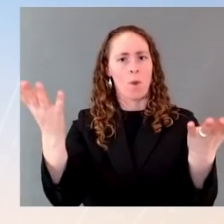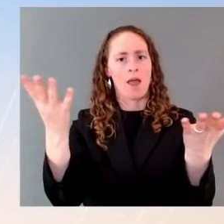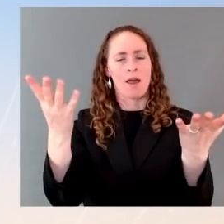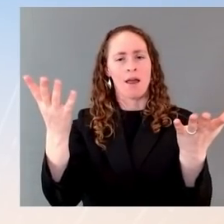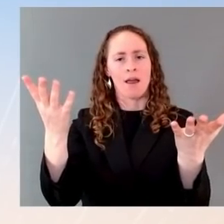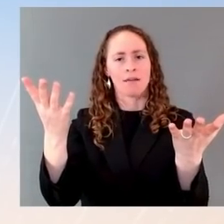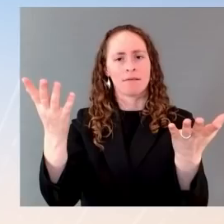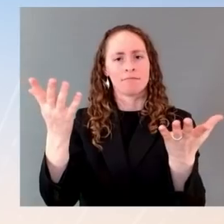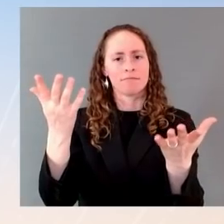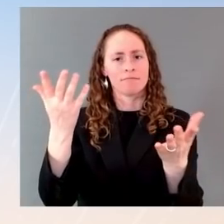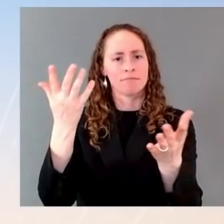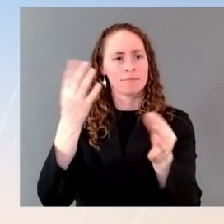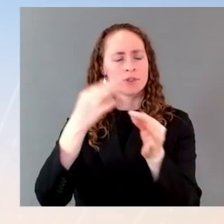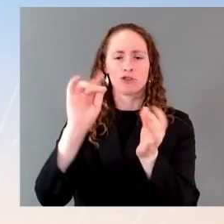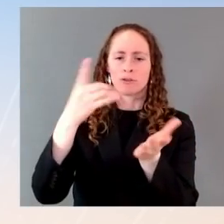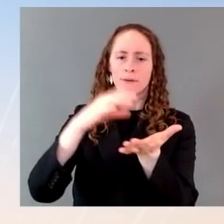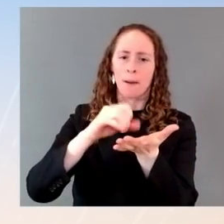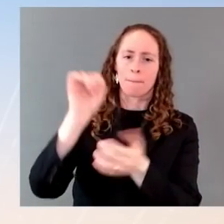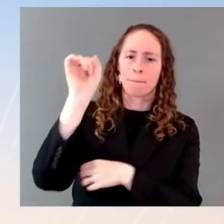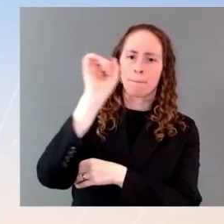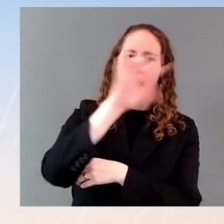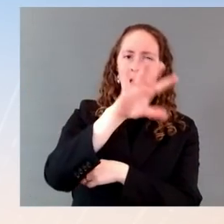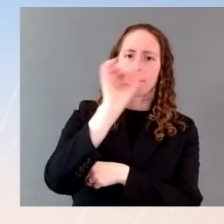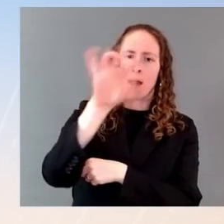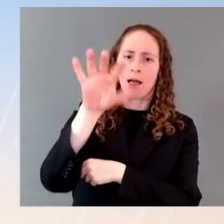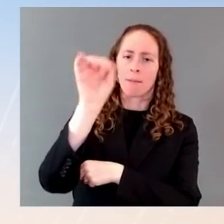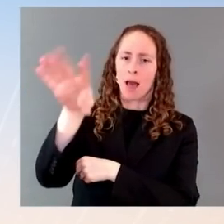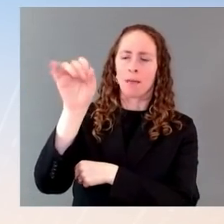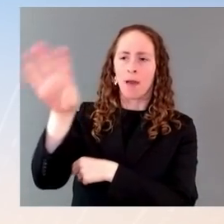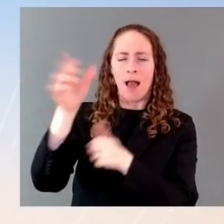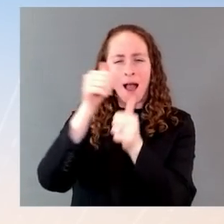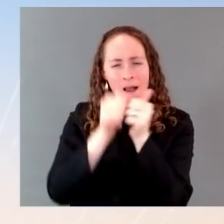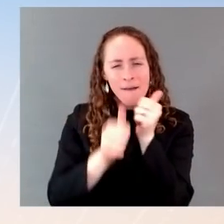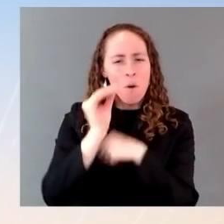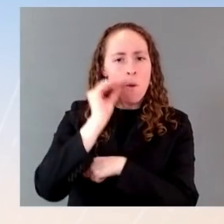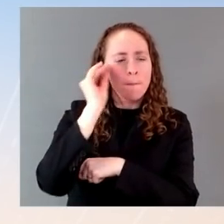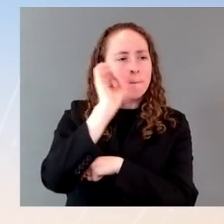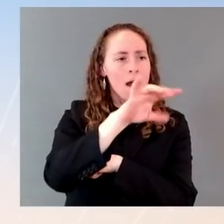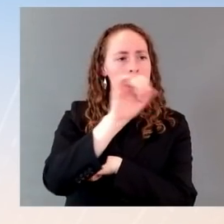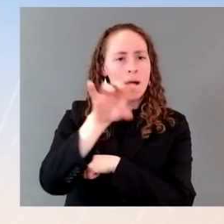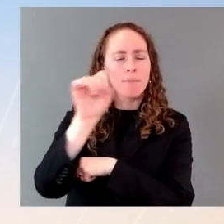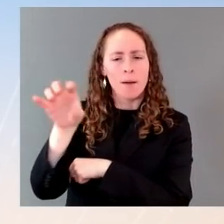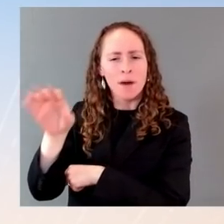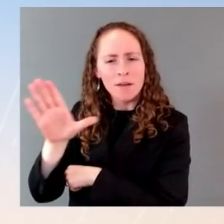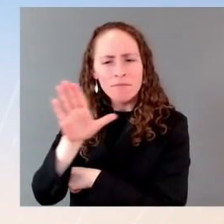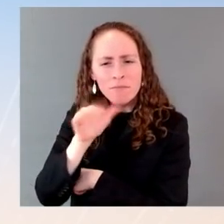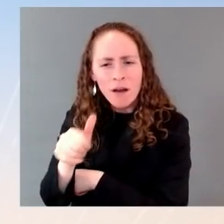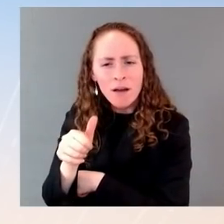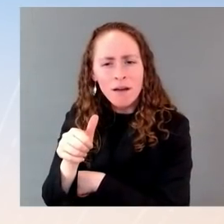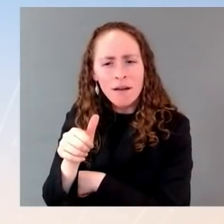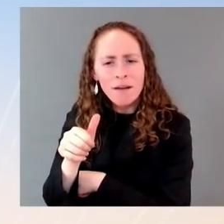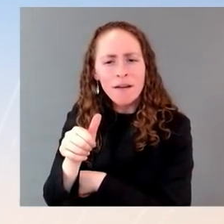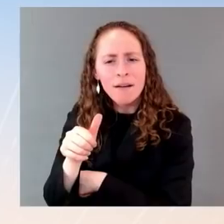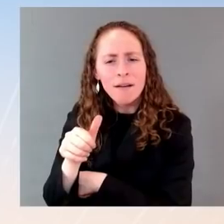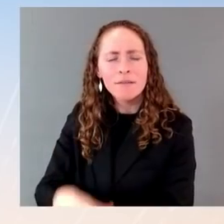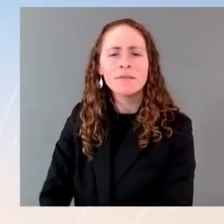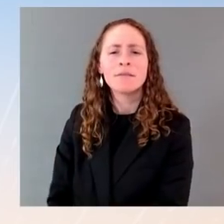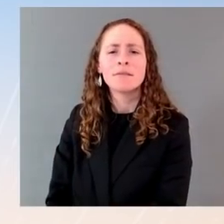knowing that one is just sitting in your kitchen somewhere. You know, why isn't that a way that would be an effective strategy? Ms. Psaki: Well, our assessment is that